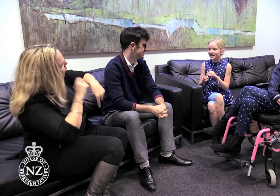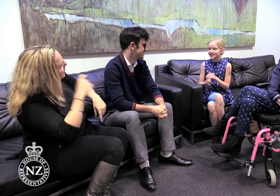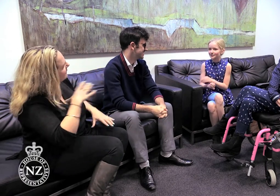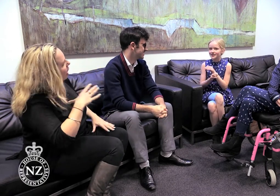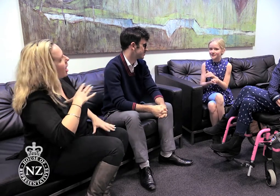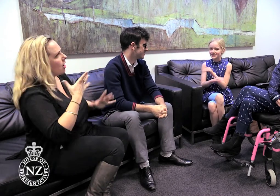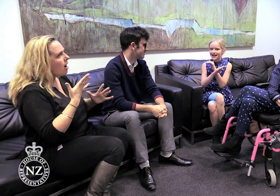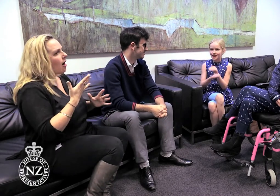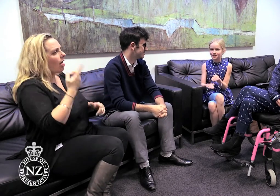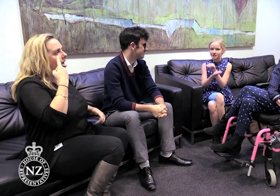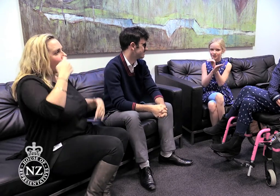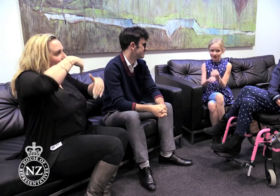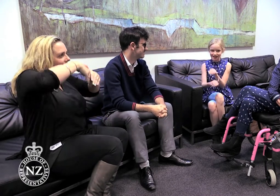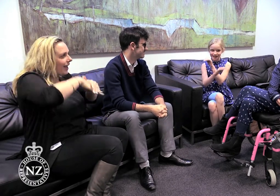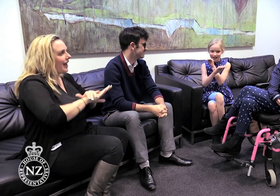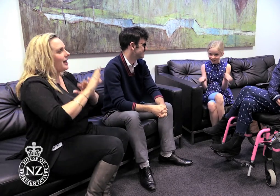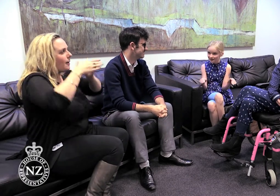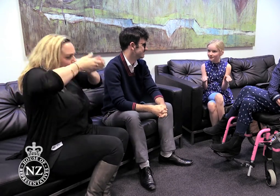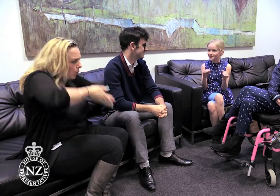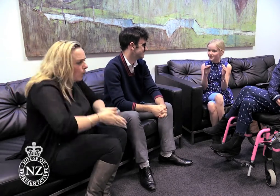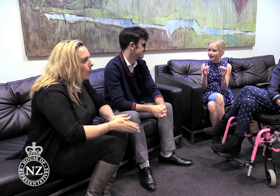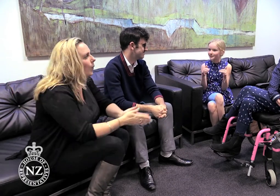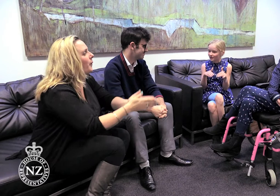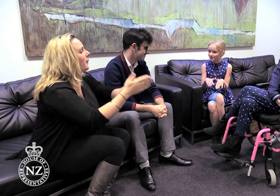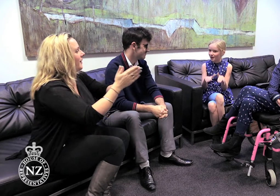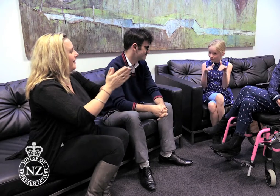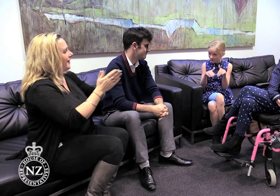and at that time it means absolutely nothing.